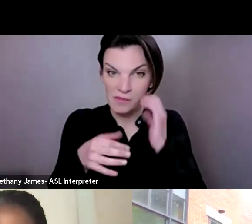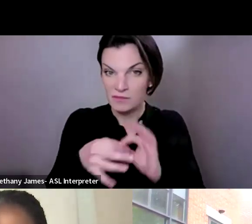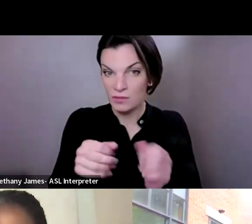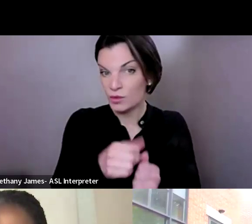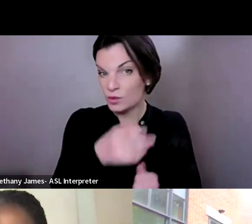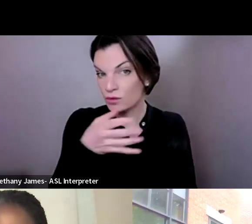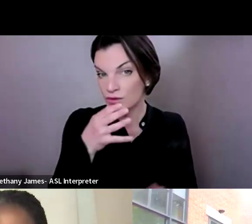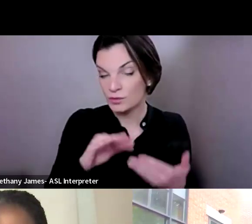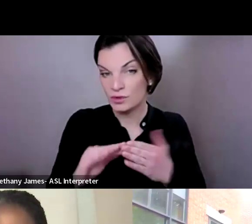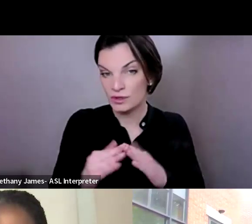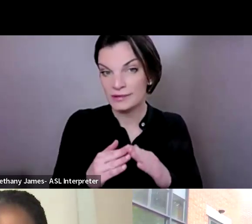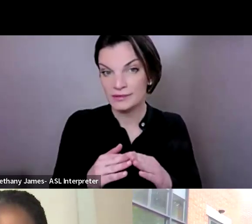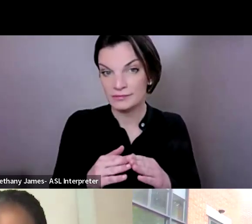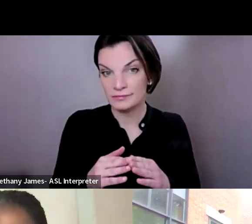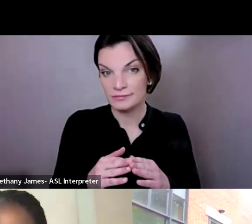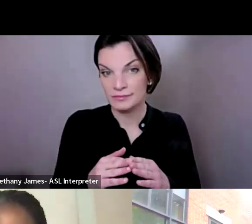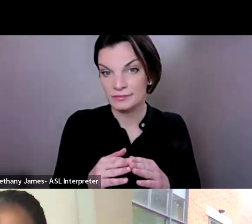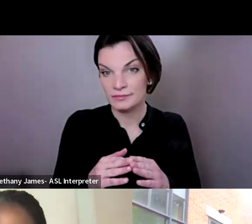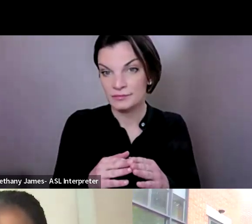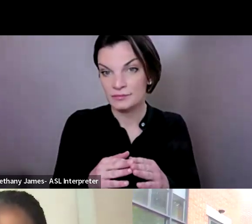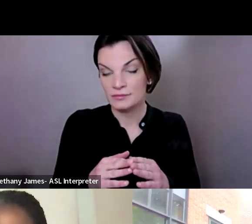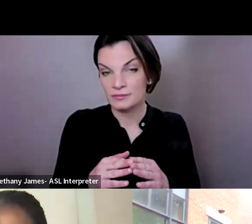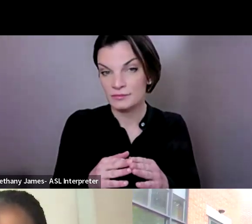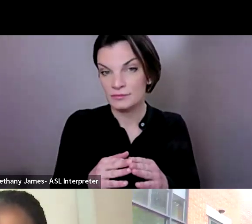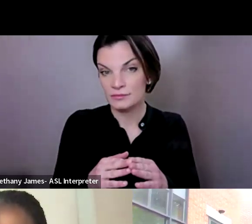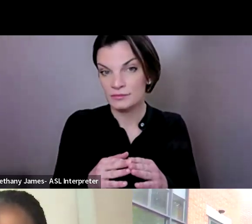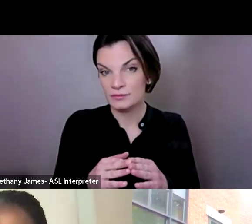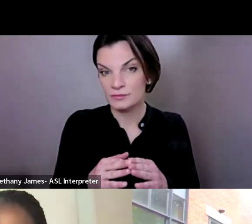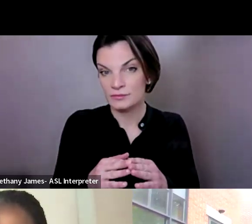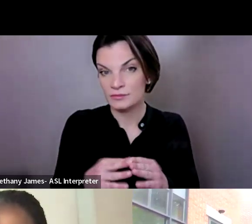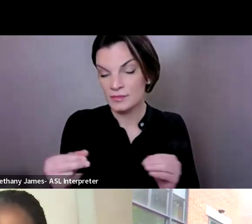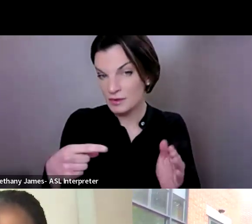further to get to a fewer number of healthcare providers, and then affordability, you know the lack